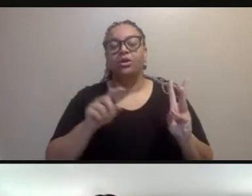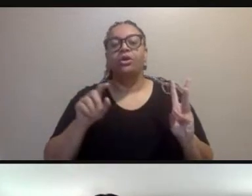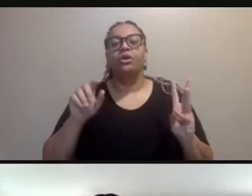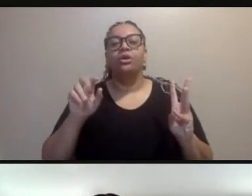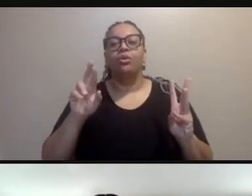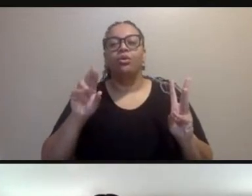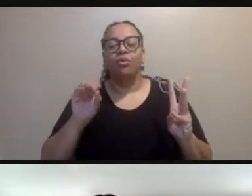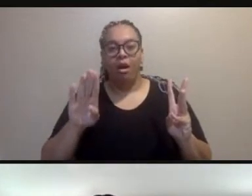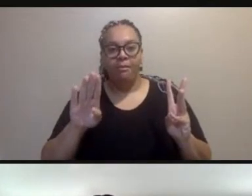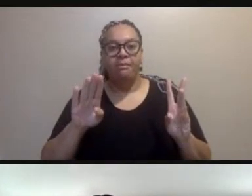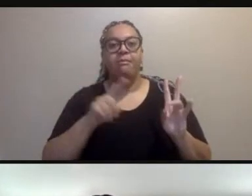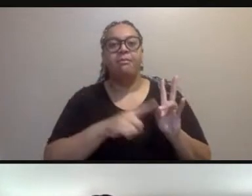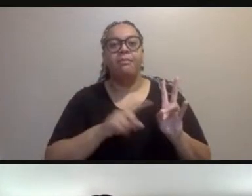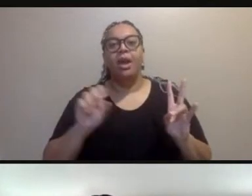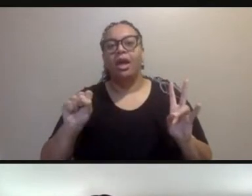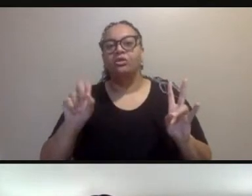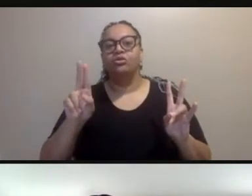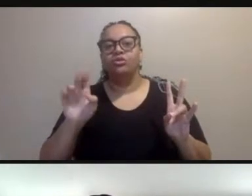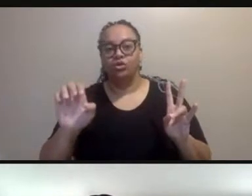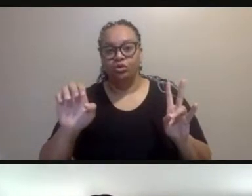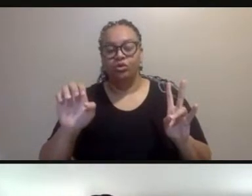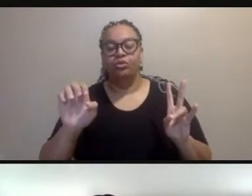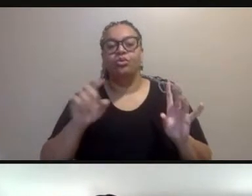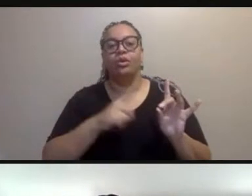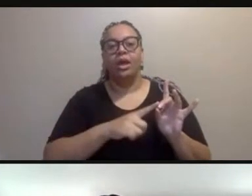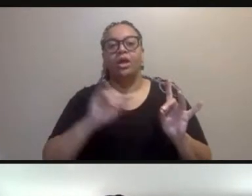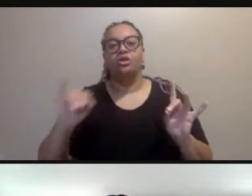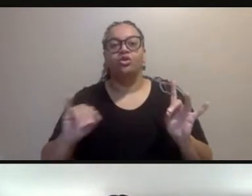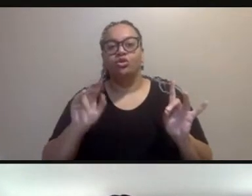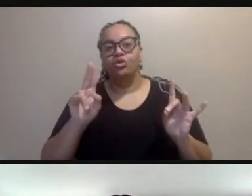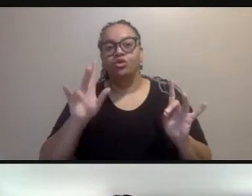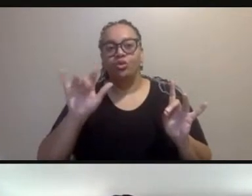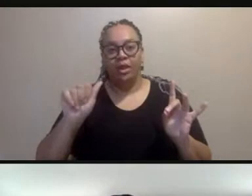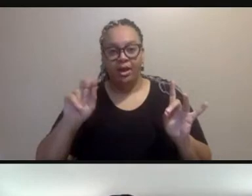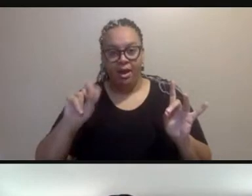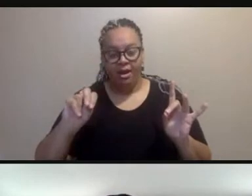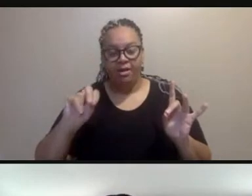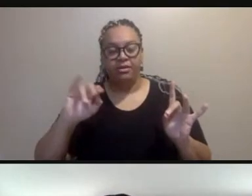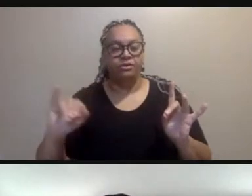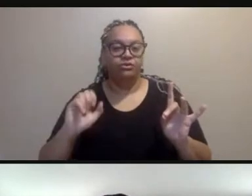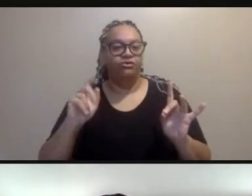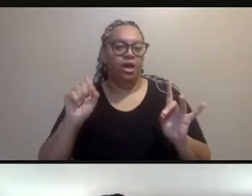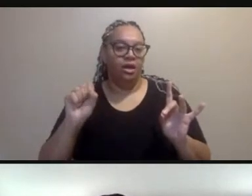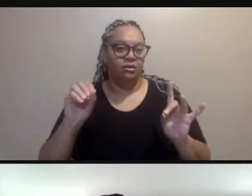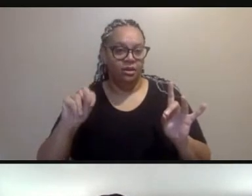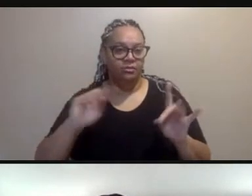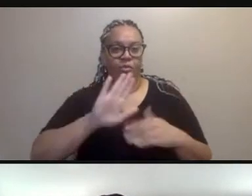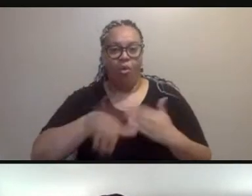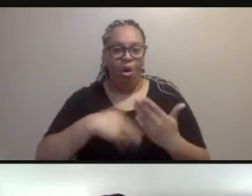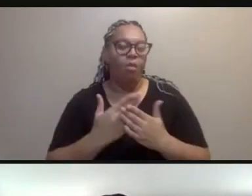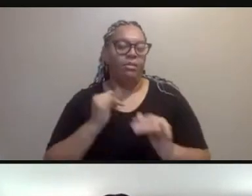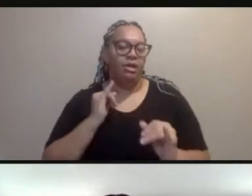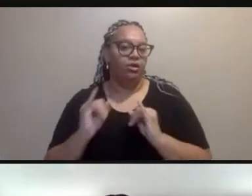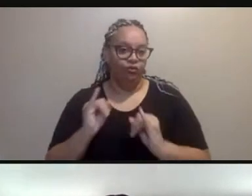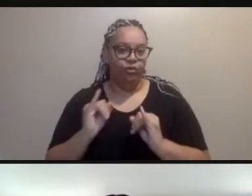LIZ STEPHANIE RUSSELL, ROBERT